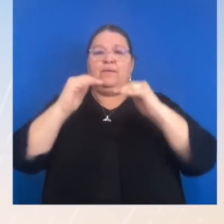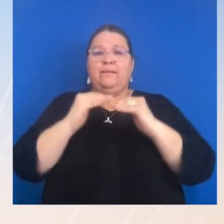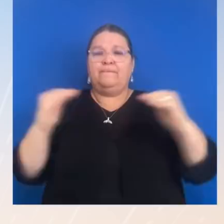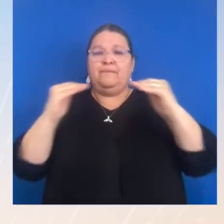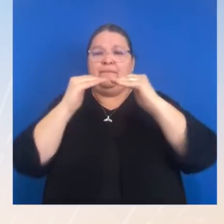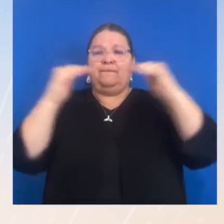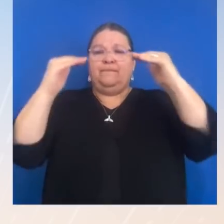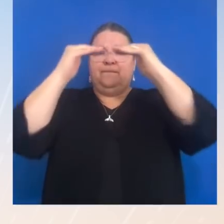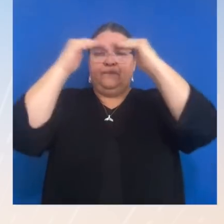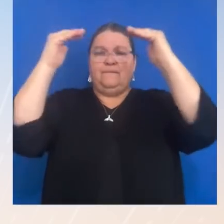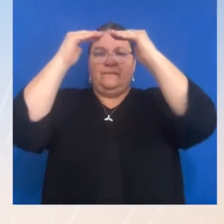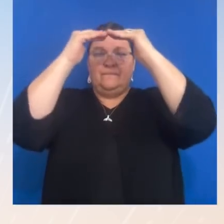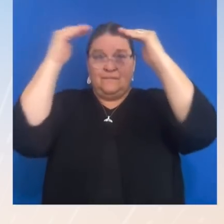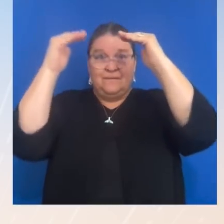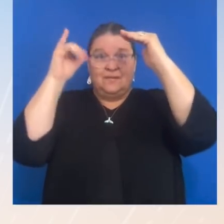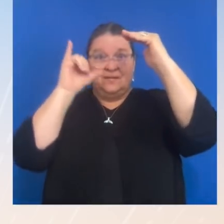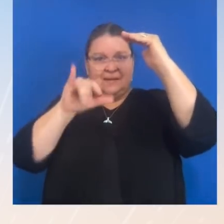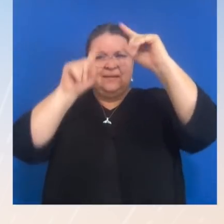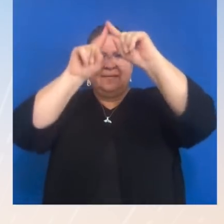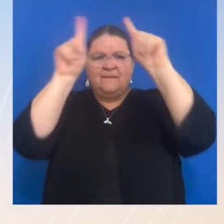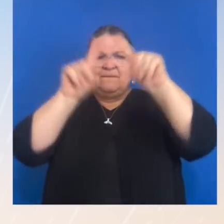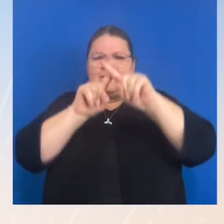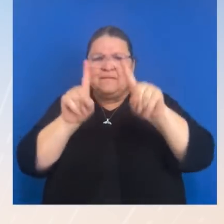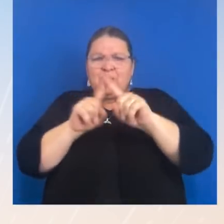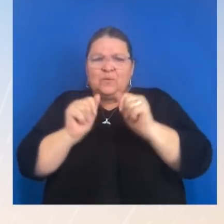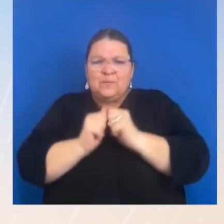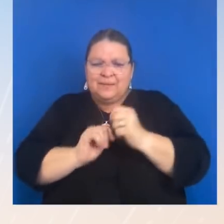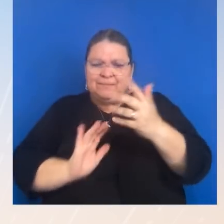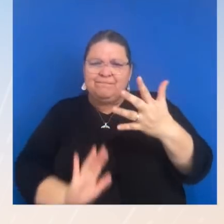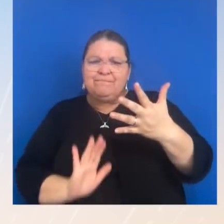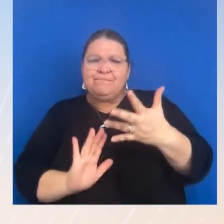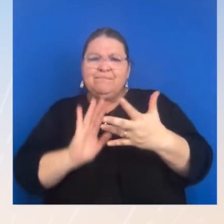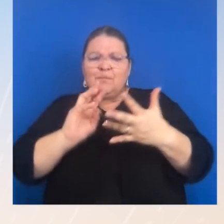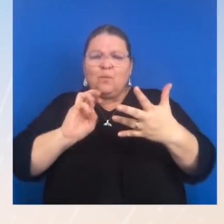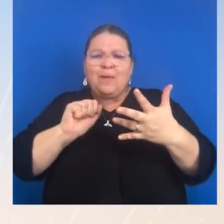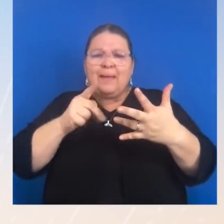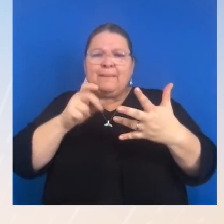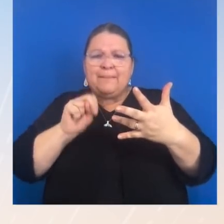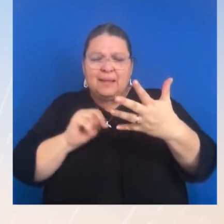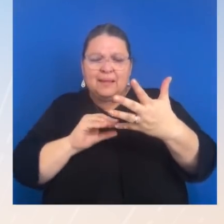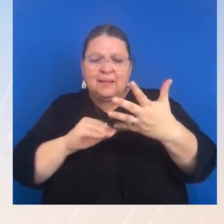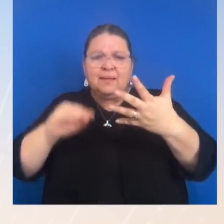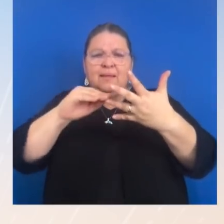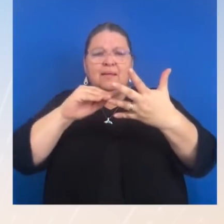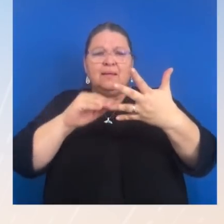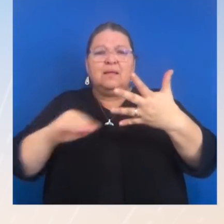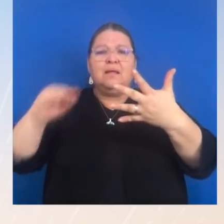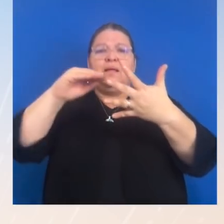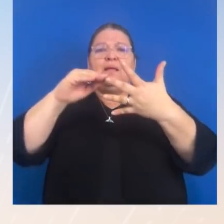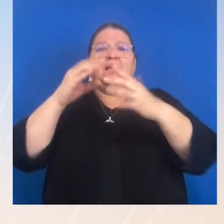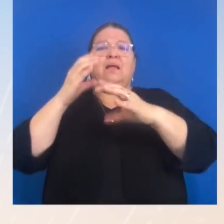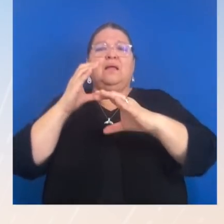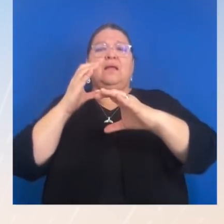and a fighter jet that could cross a border and actually conduct operations on Russian soil. So how we assess things is how --